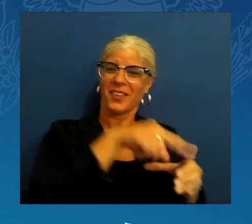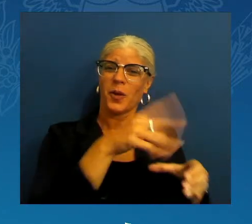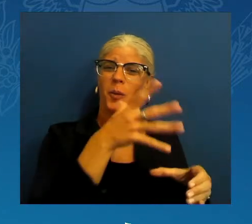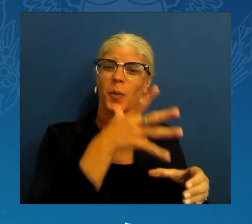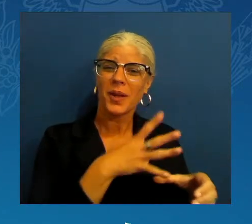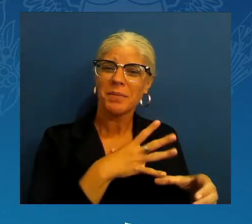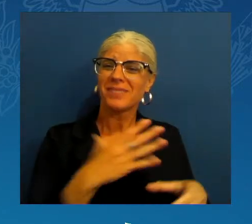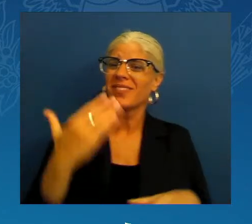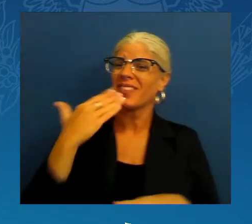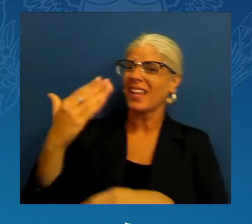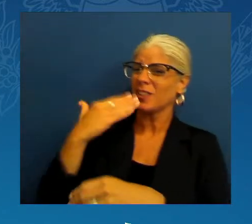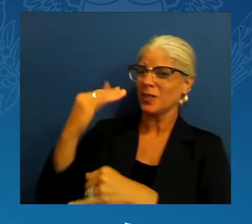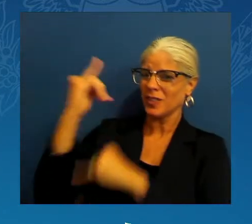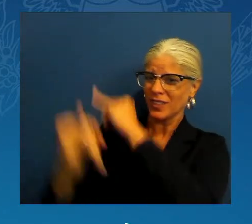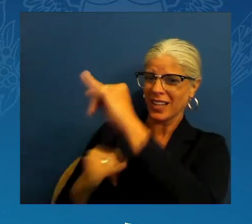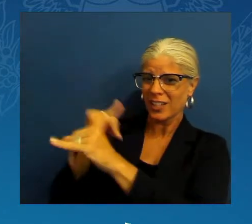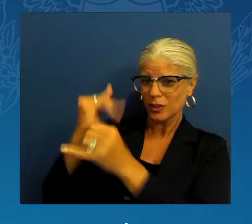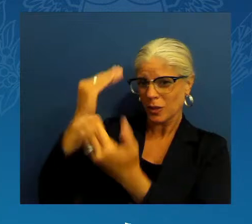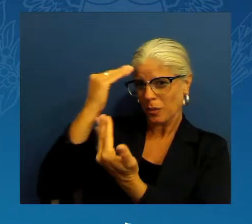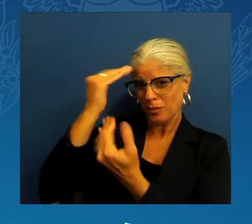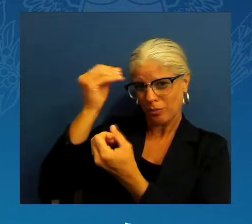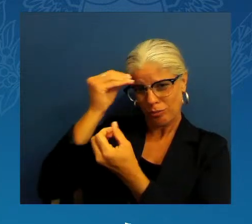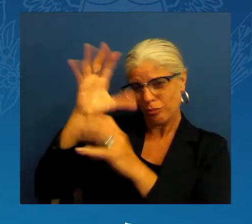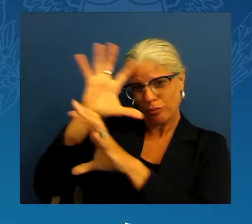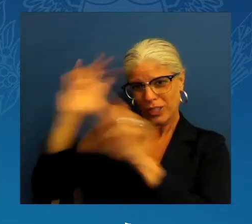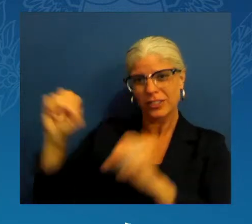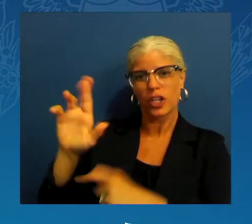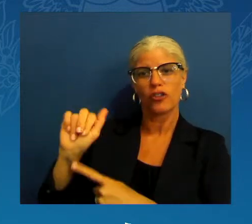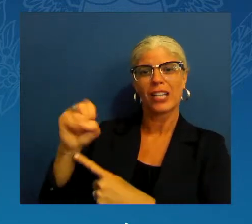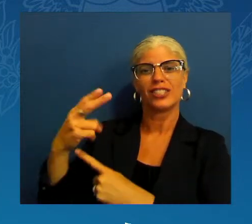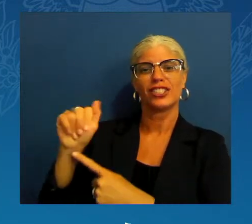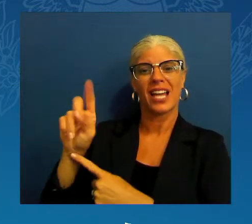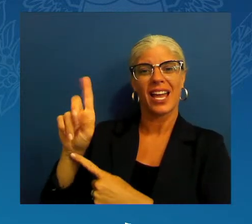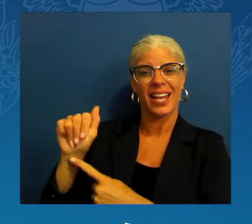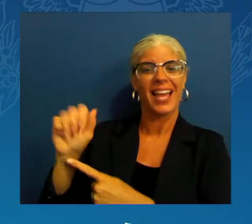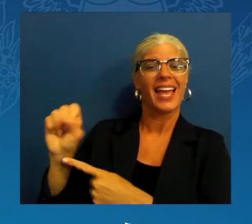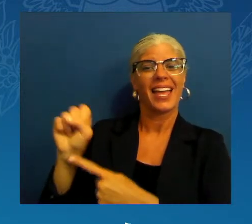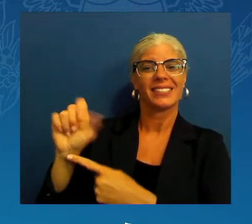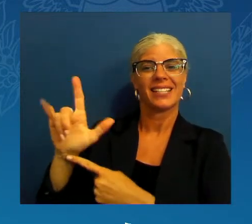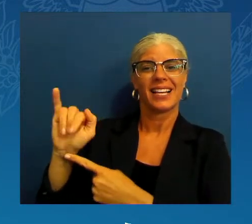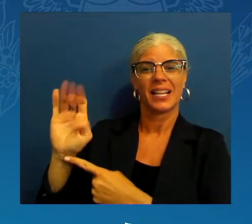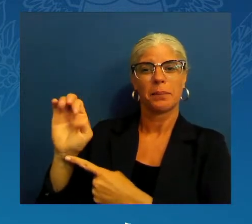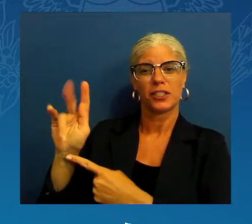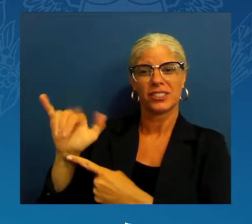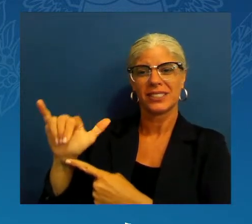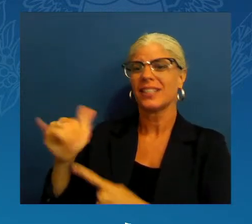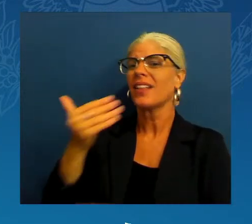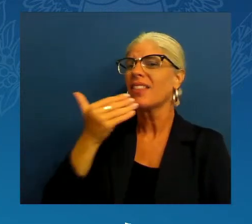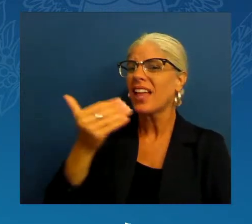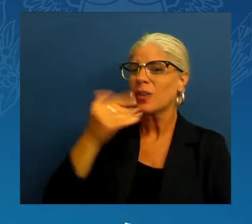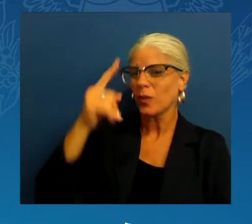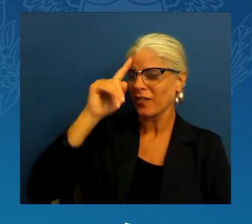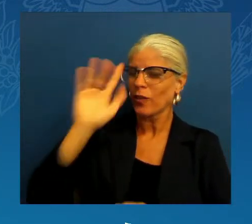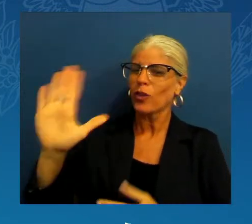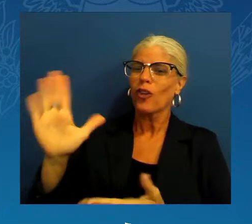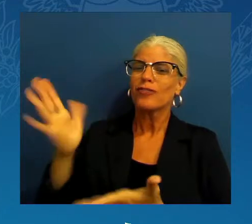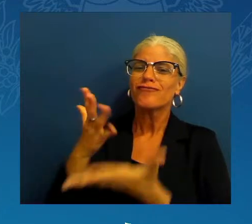I thank you for your friendship and your leadership and for the warm welcome this evening. Thank you so very much.